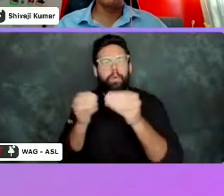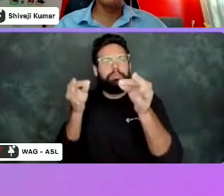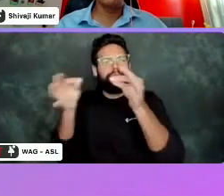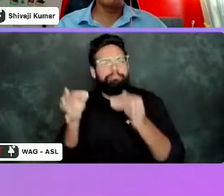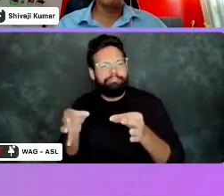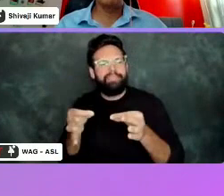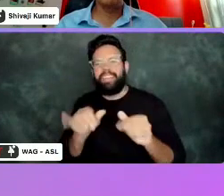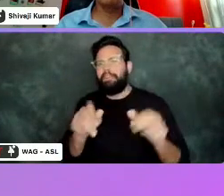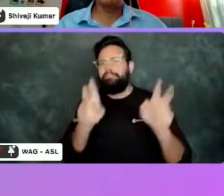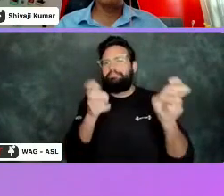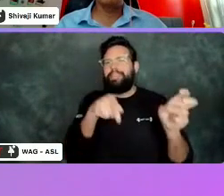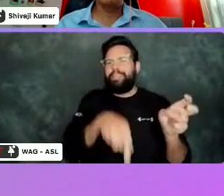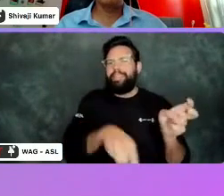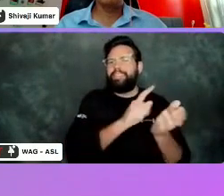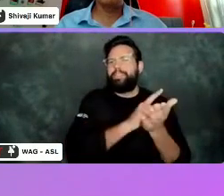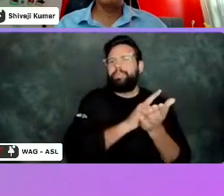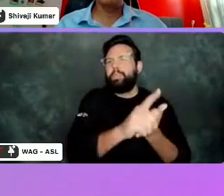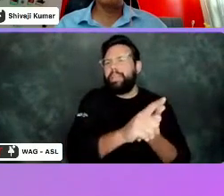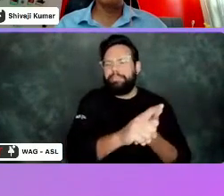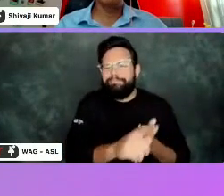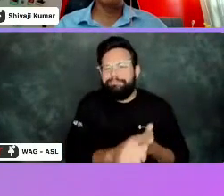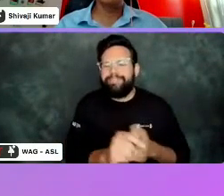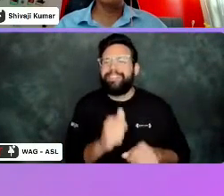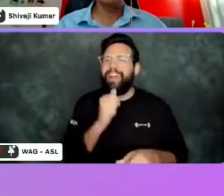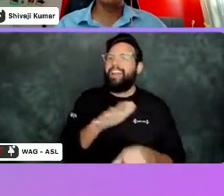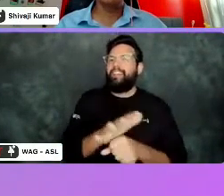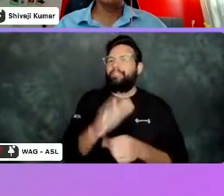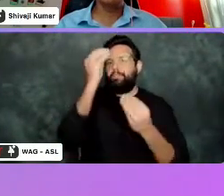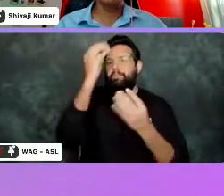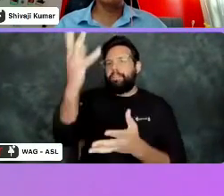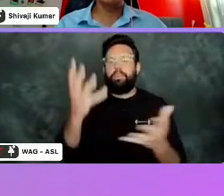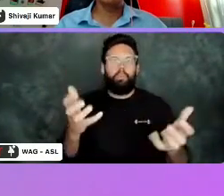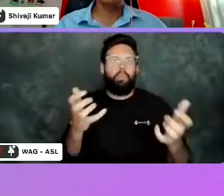So I'm gonna update that to This Week's Spending to be very clear and concise.